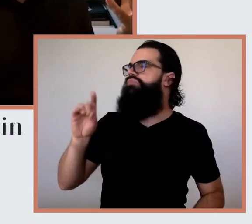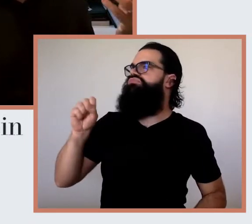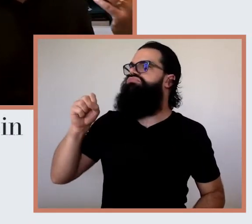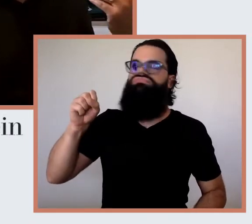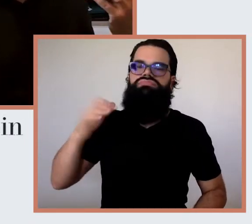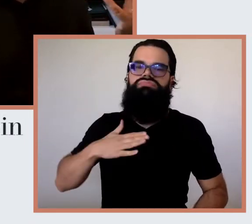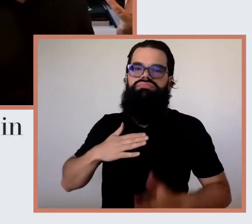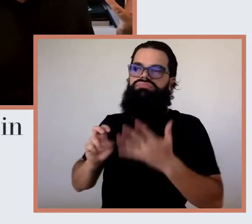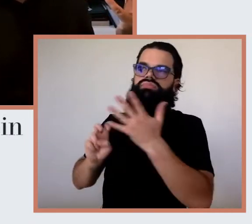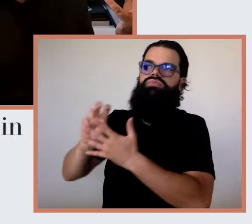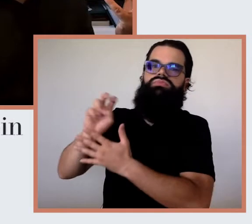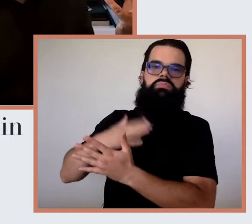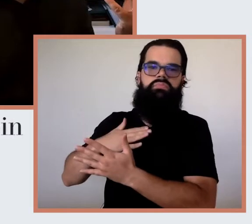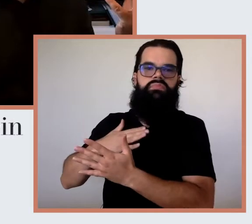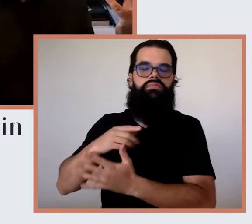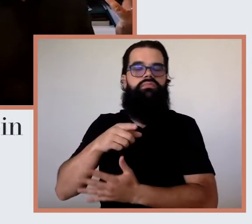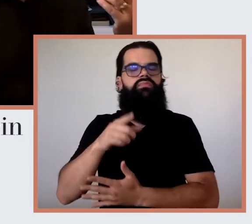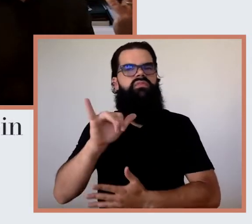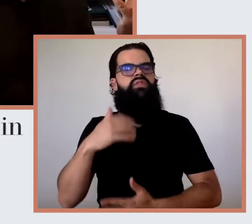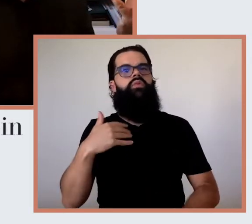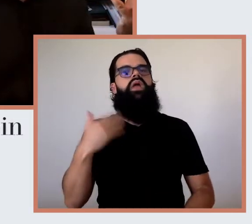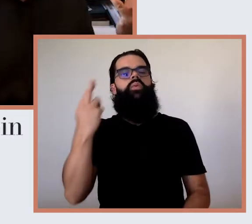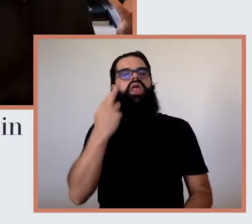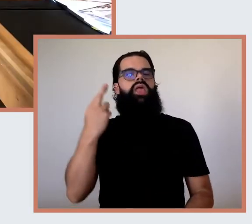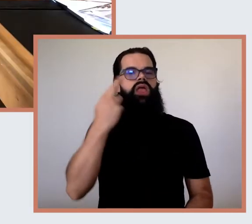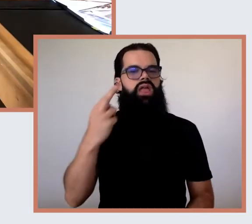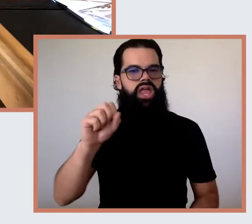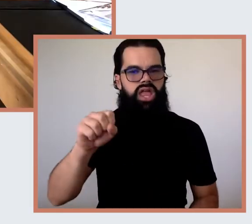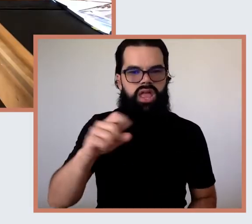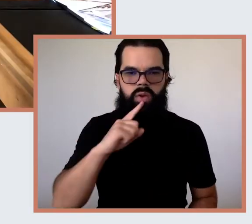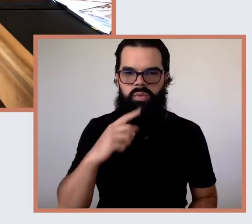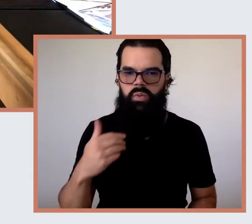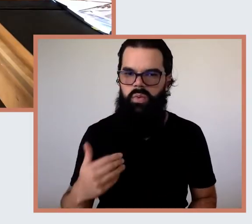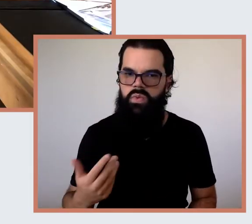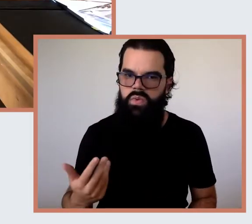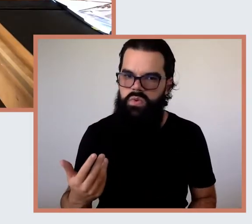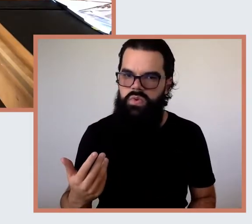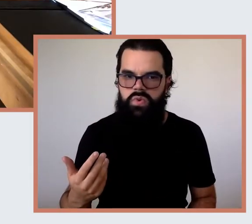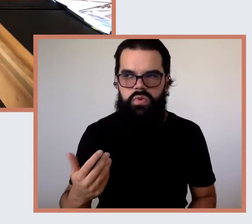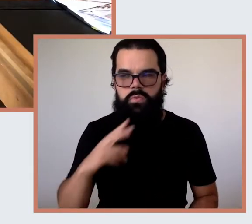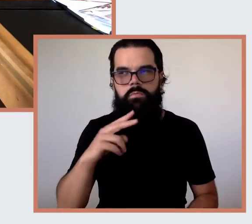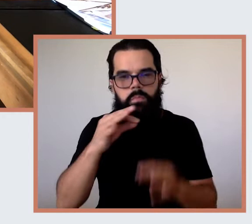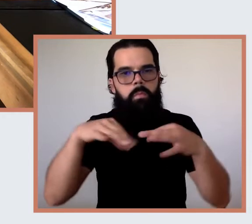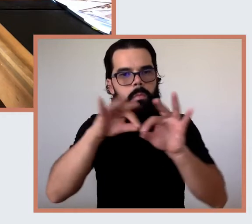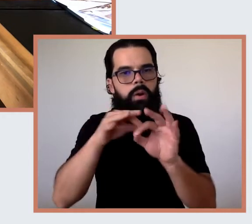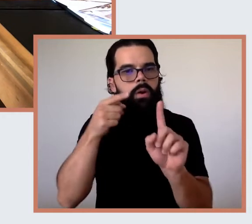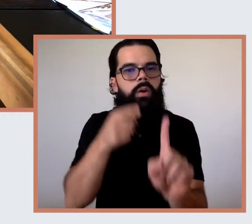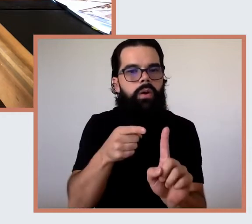or in those experiences, it's wild. And it's something that makes me realize